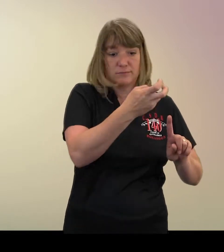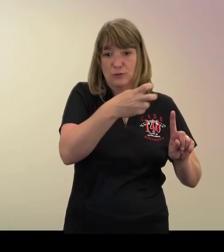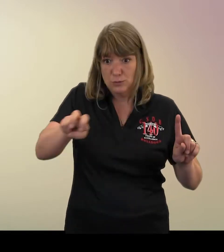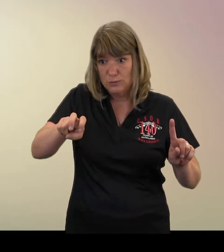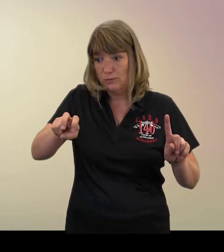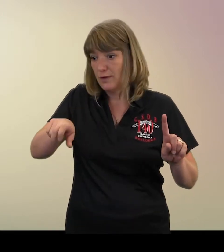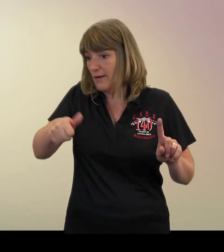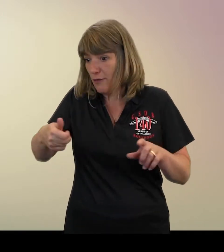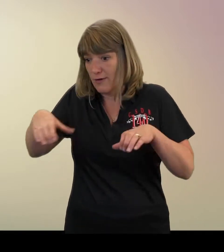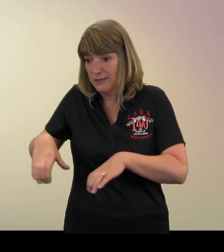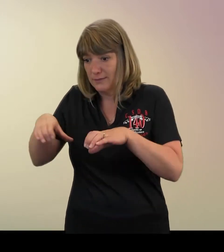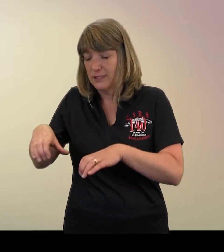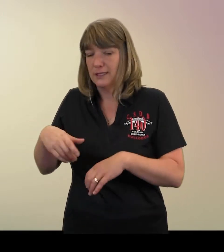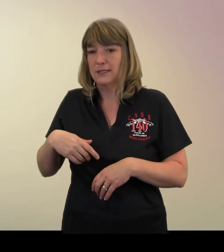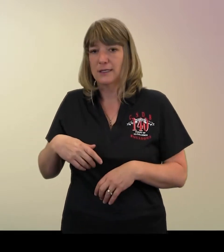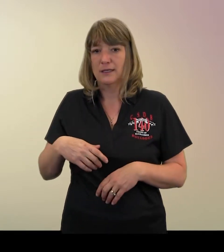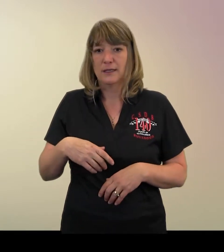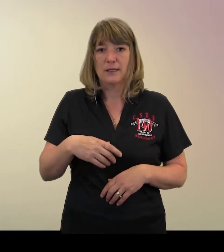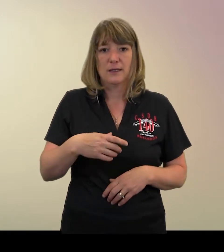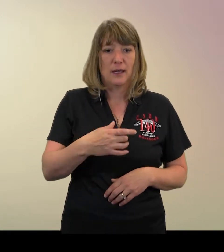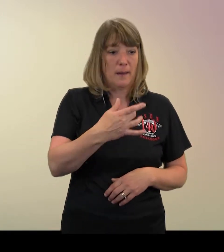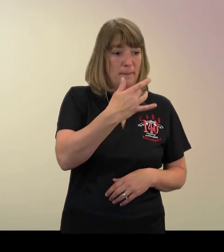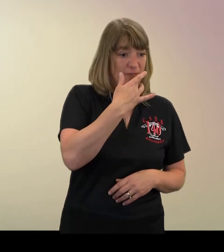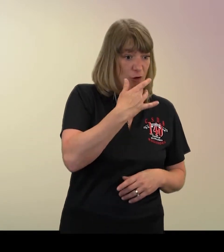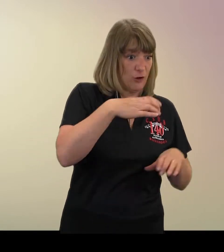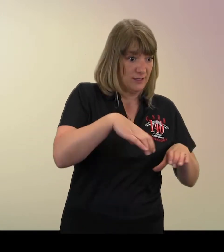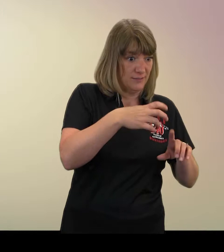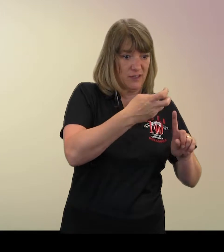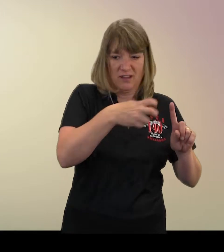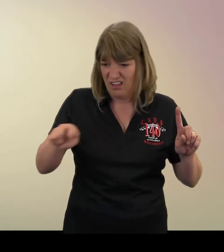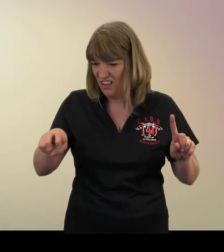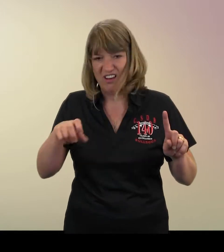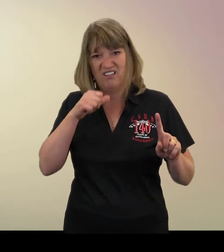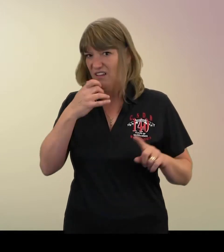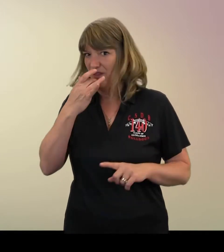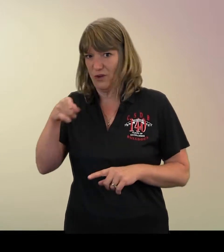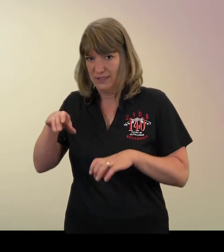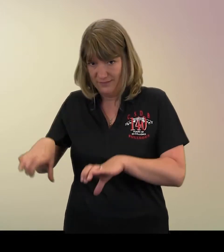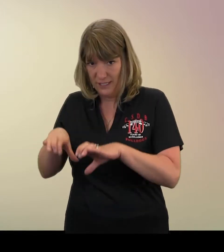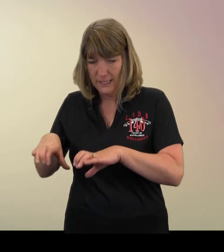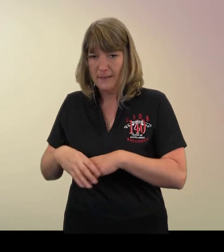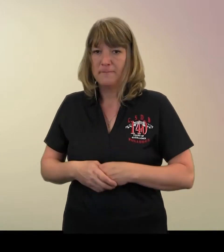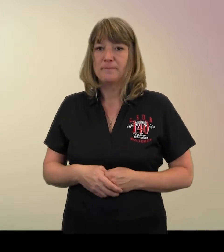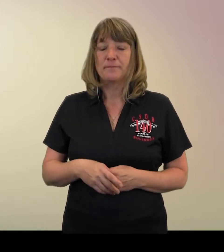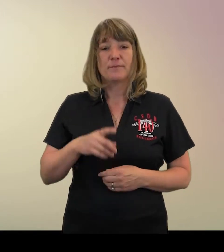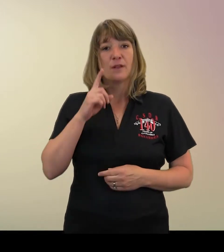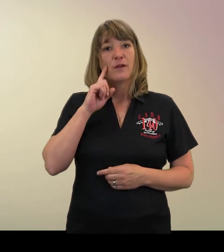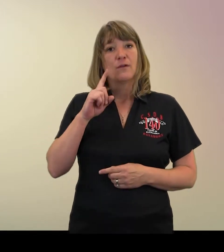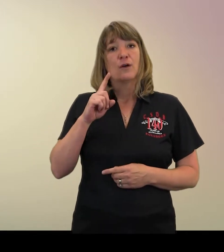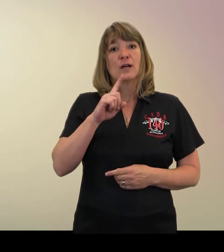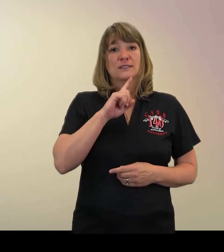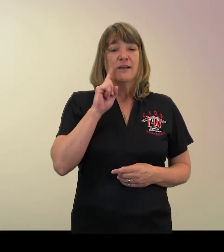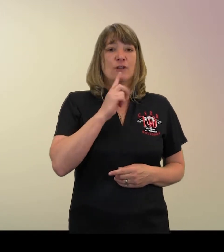to another, from a preferred activity to a non-preferred activity. In typically developing children, who are deaf